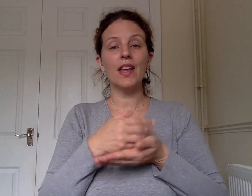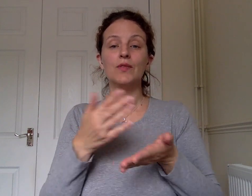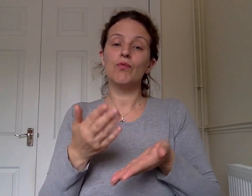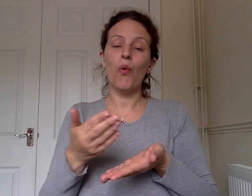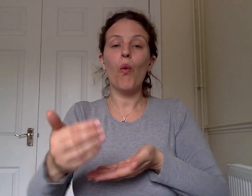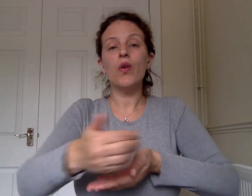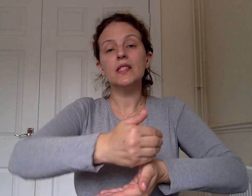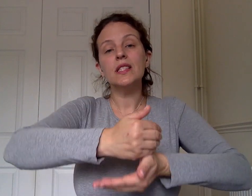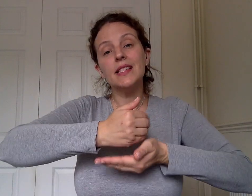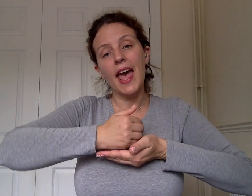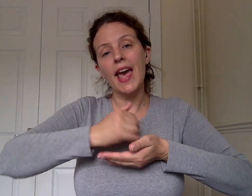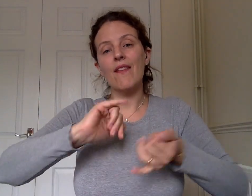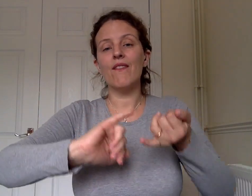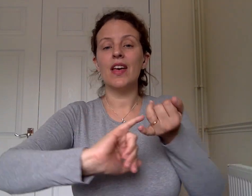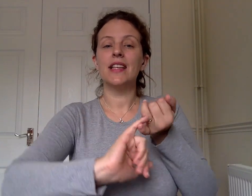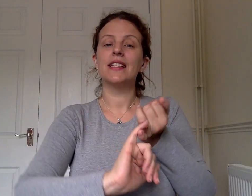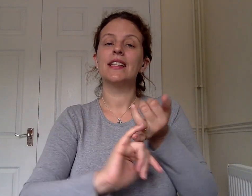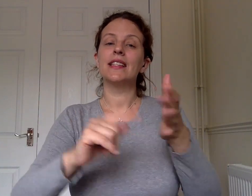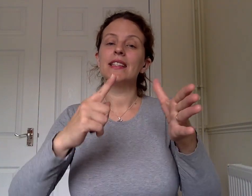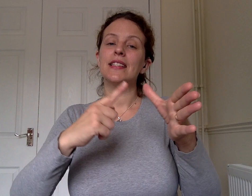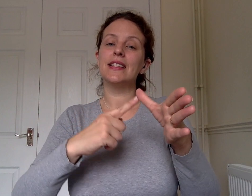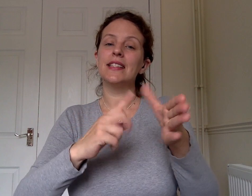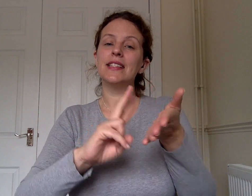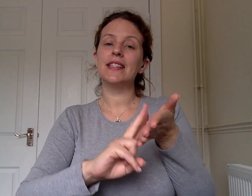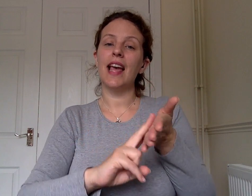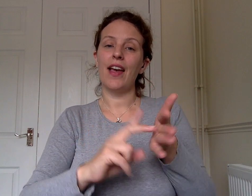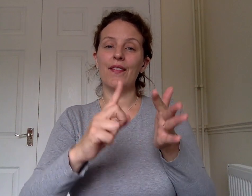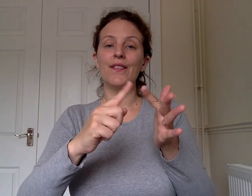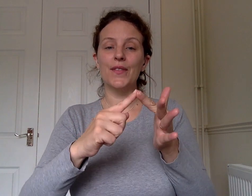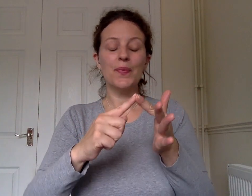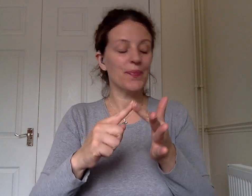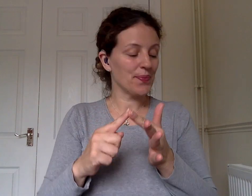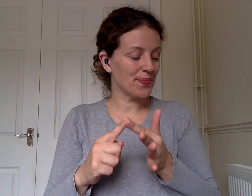Or save.